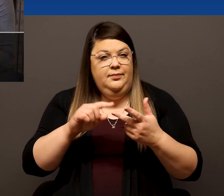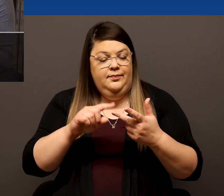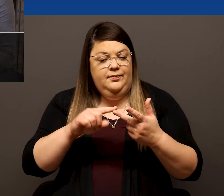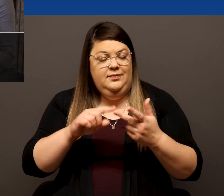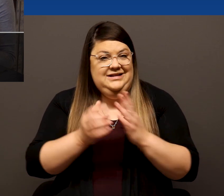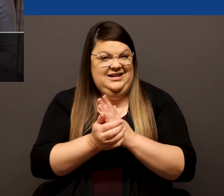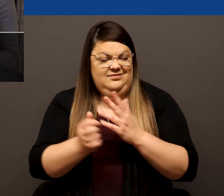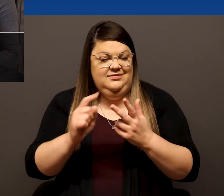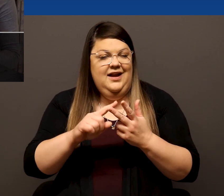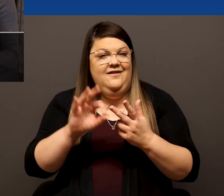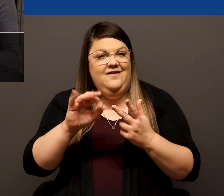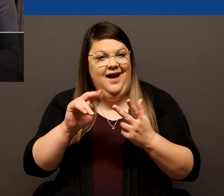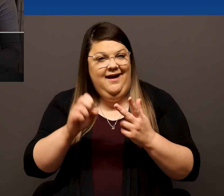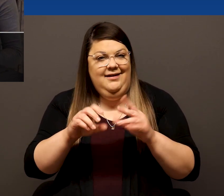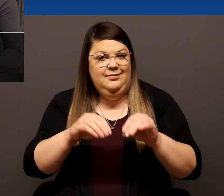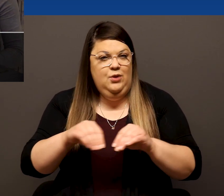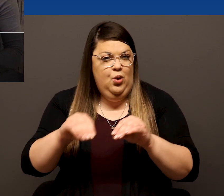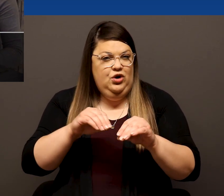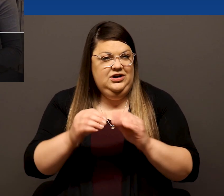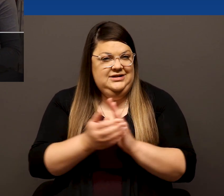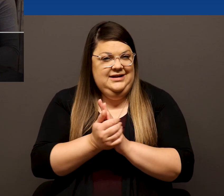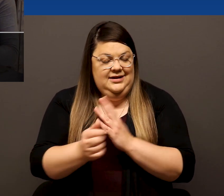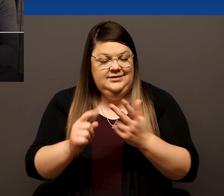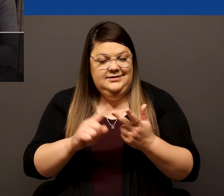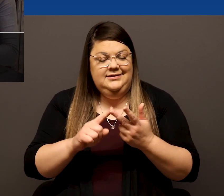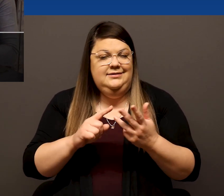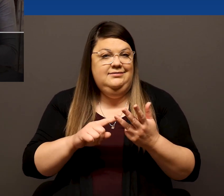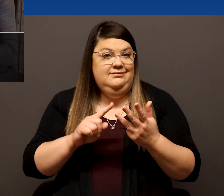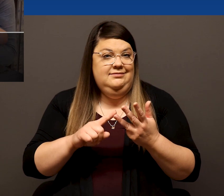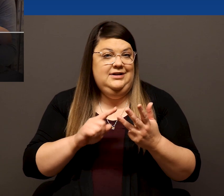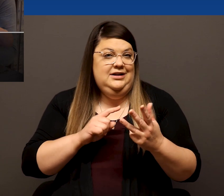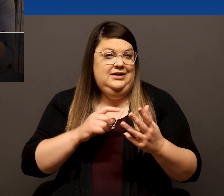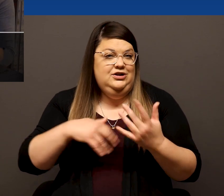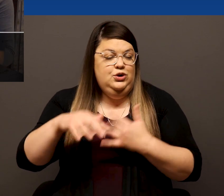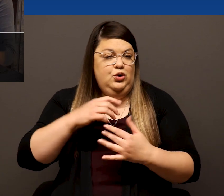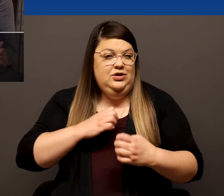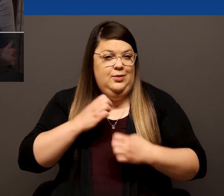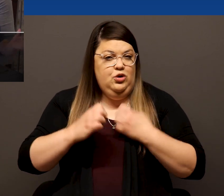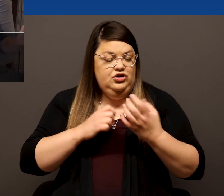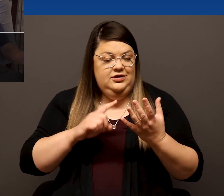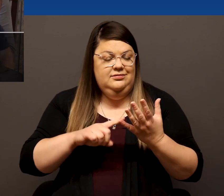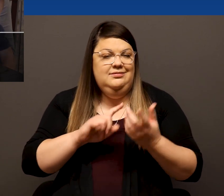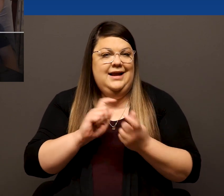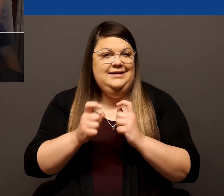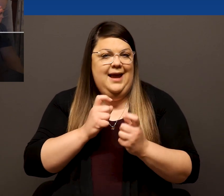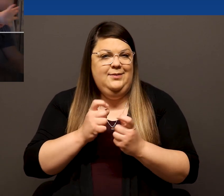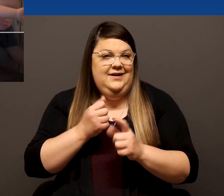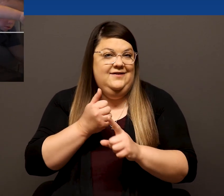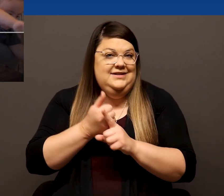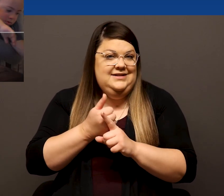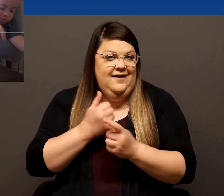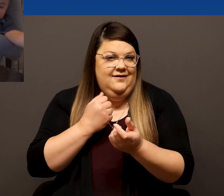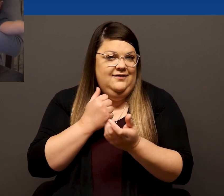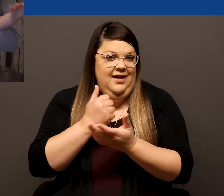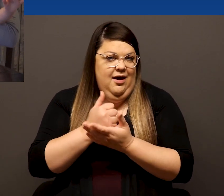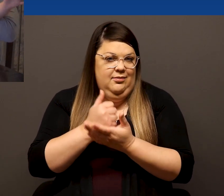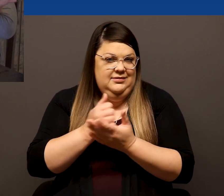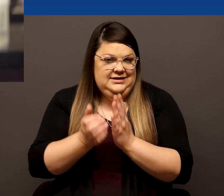We'll look at social, emotional skills. Then adaptive, self-help skills. So we're gonna look at those and see.